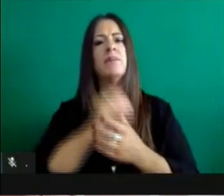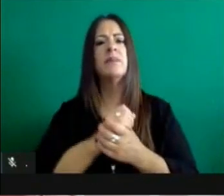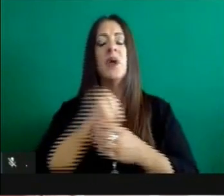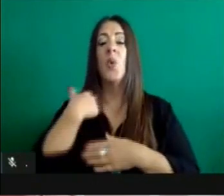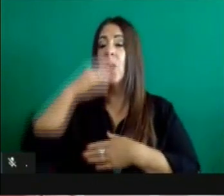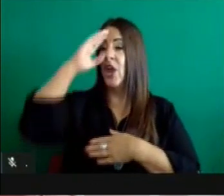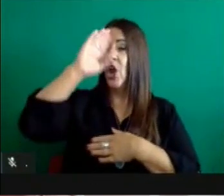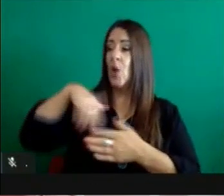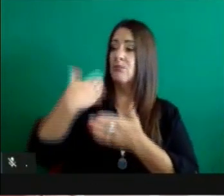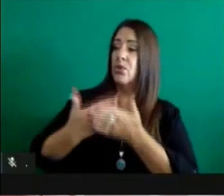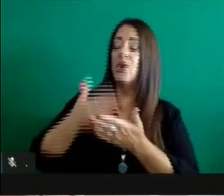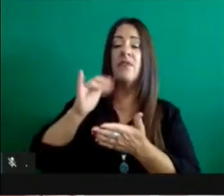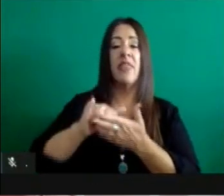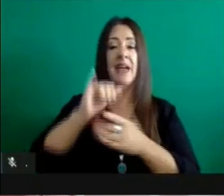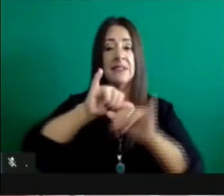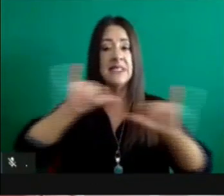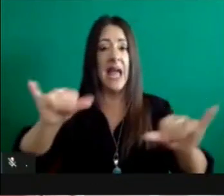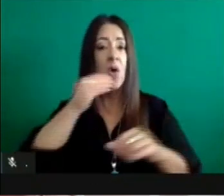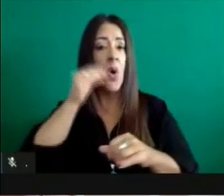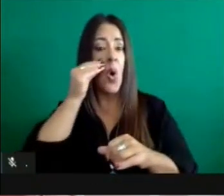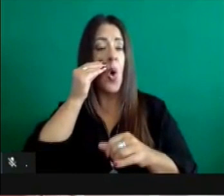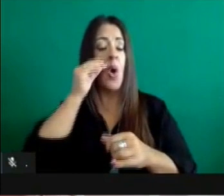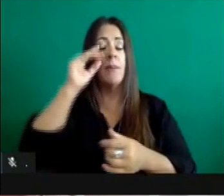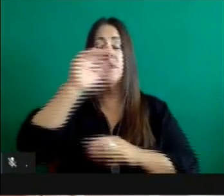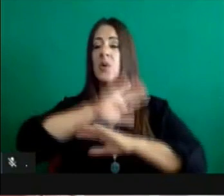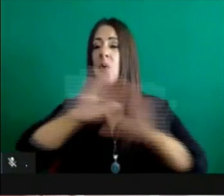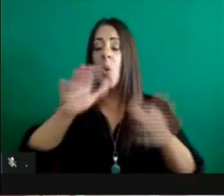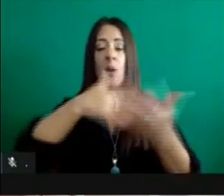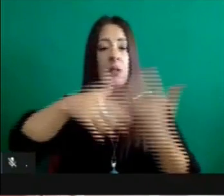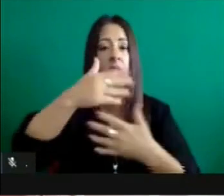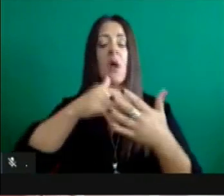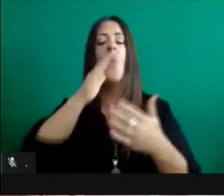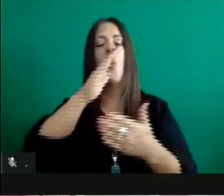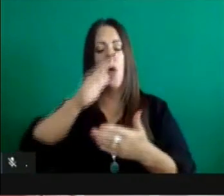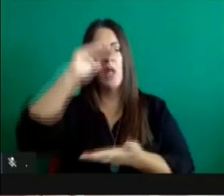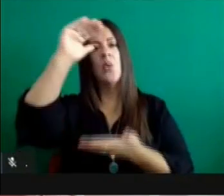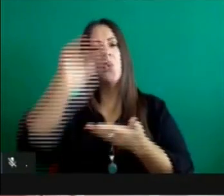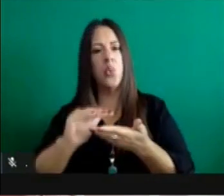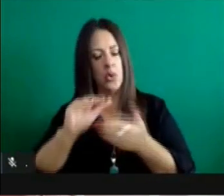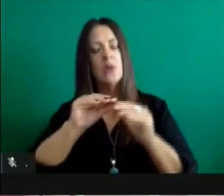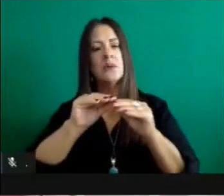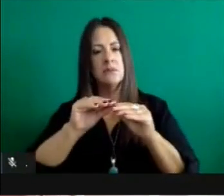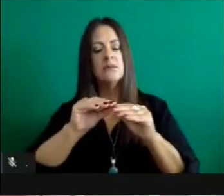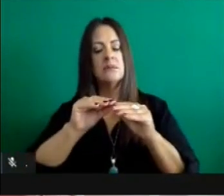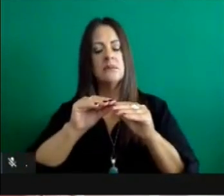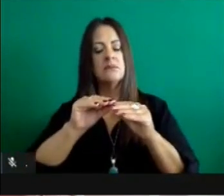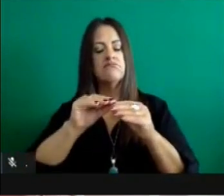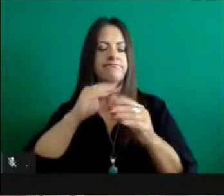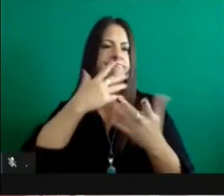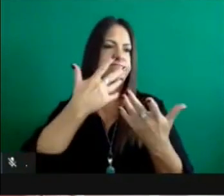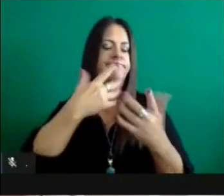SECTOR-BY-SECTOR RESTRICTIONS, THE TOP OF OUR MESSAGES, AS MUCH AS YOU CAN STAY AT HOME, WE KNOW THAT WORKS.